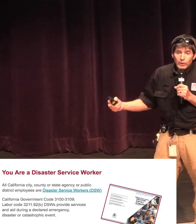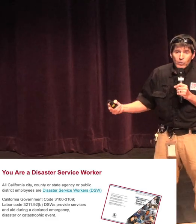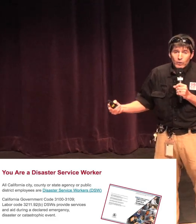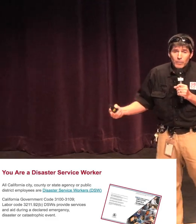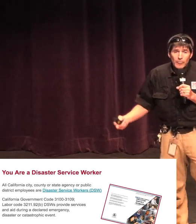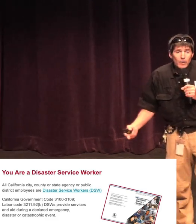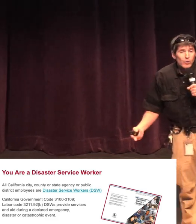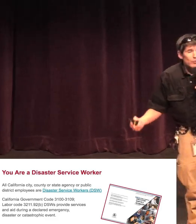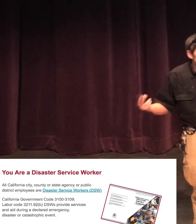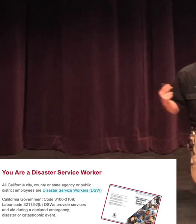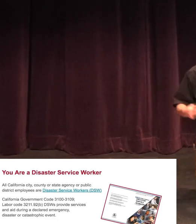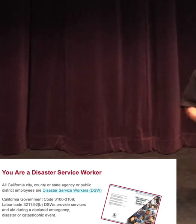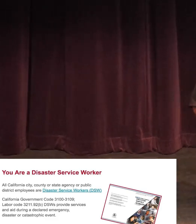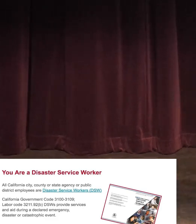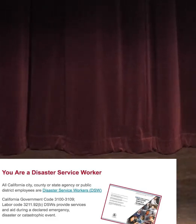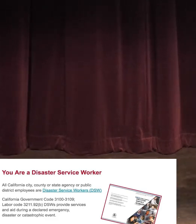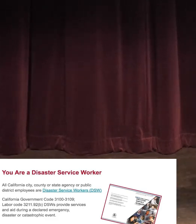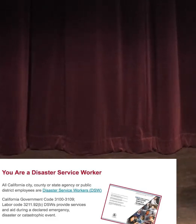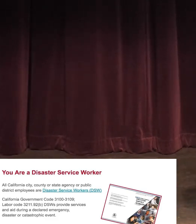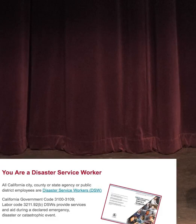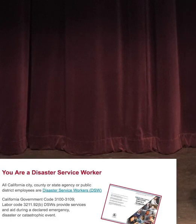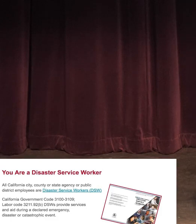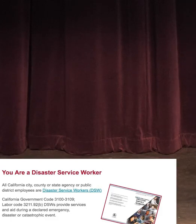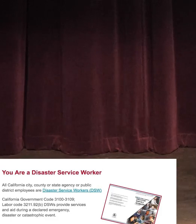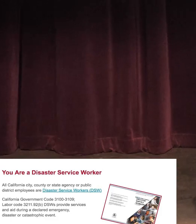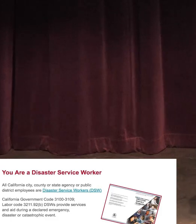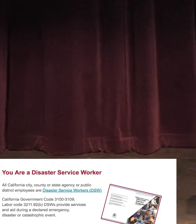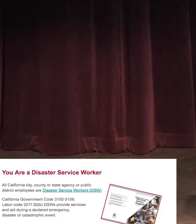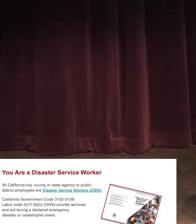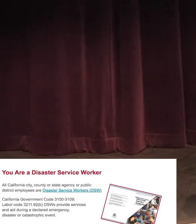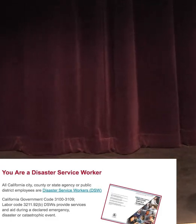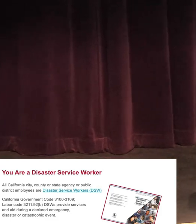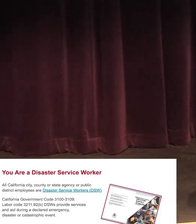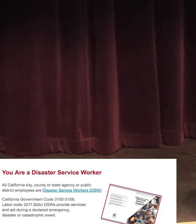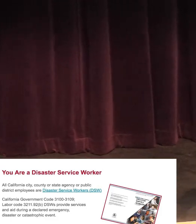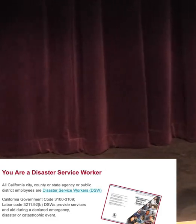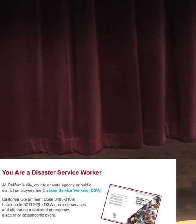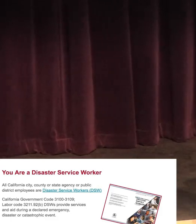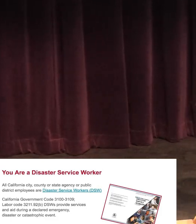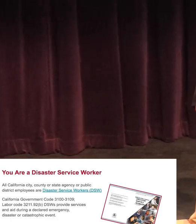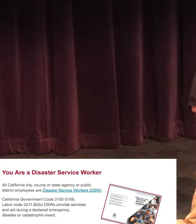than be stuck on the road, on the freeway, and not be able to go anywhere. So stay on campus.